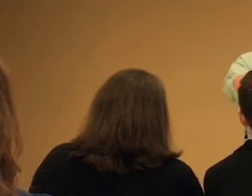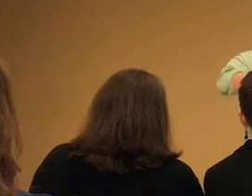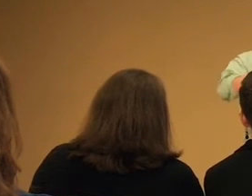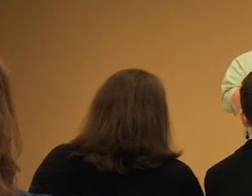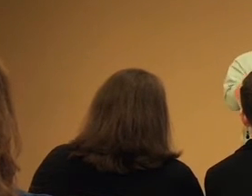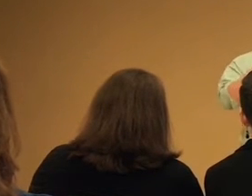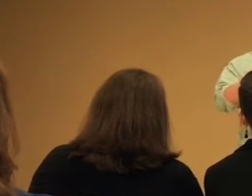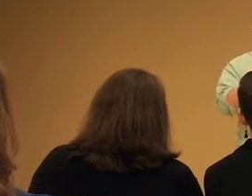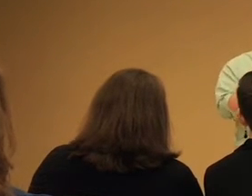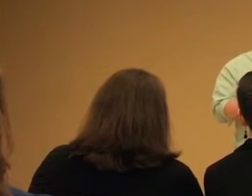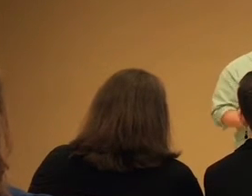and